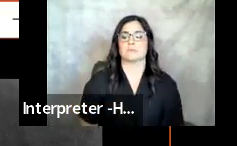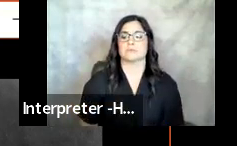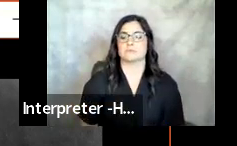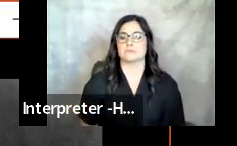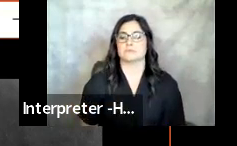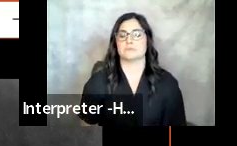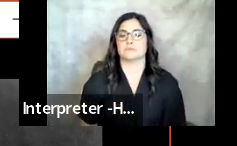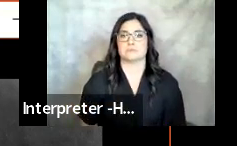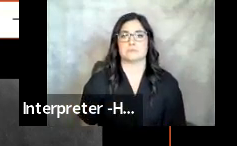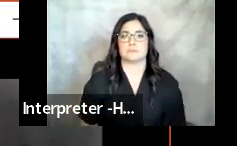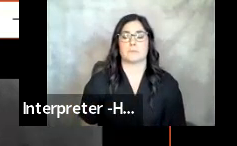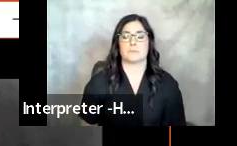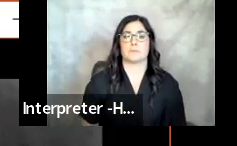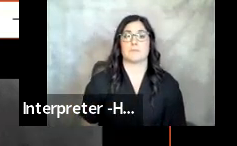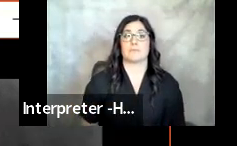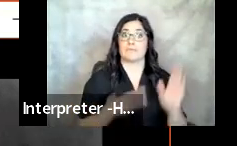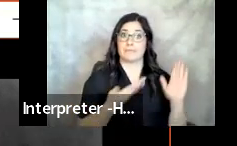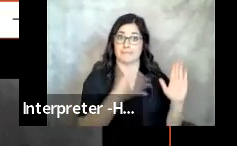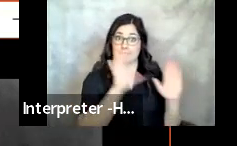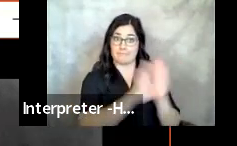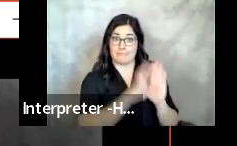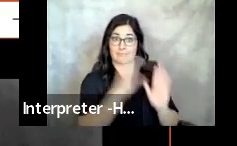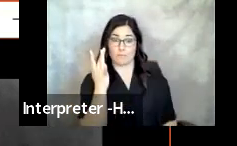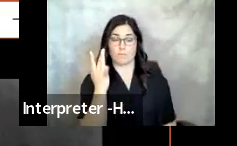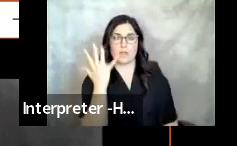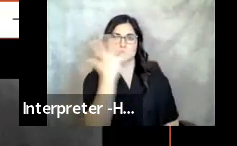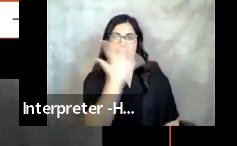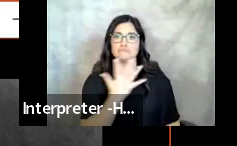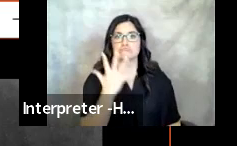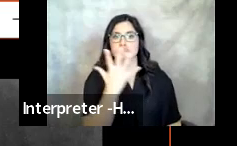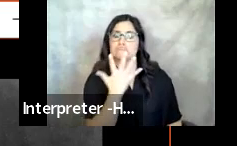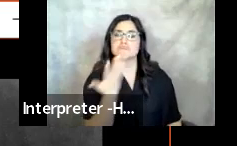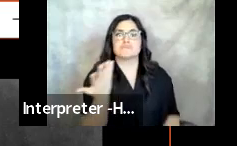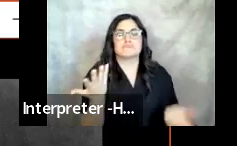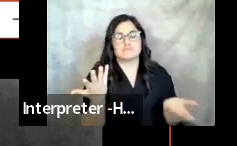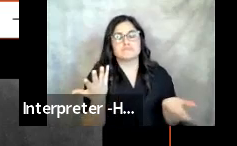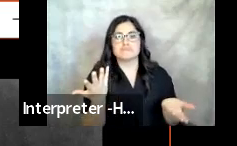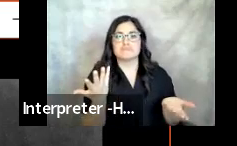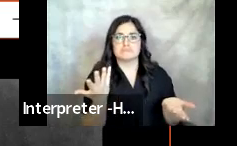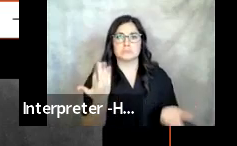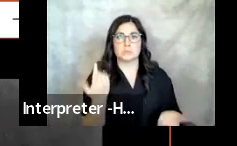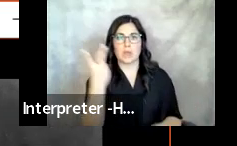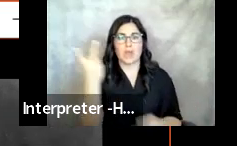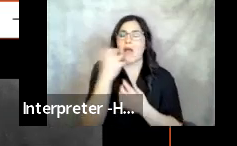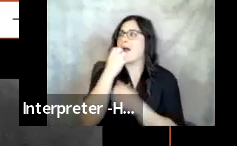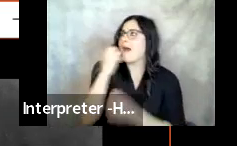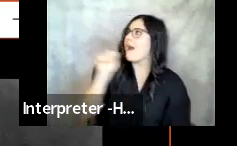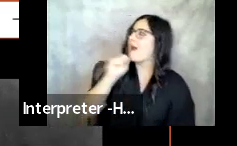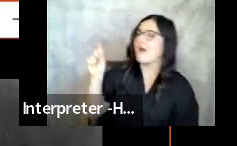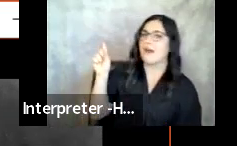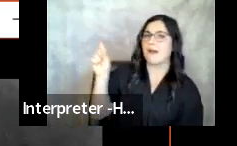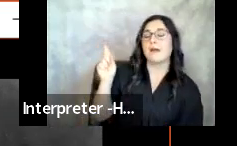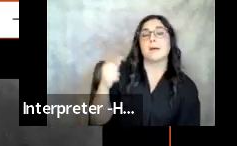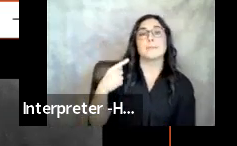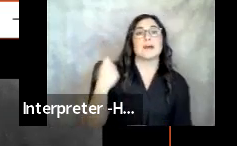I put him up there, though, to show you how normal such ideas were in the early 20th century.